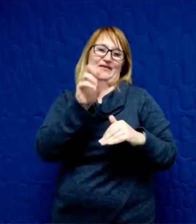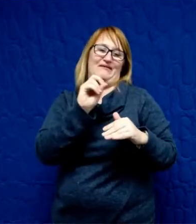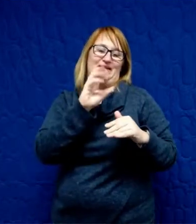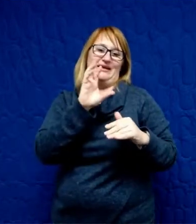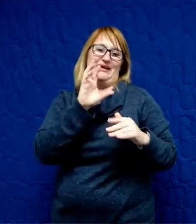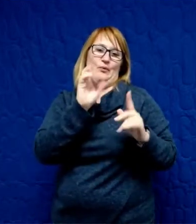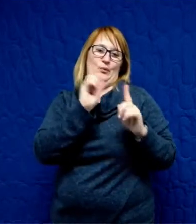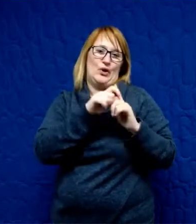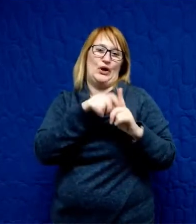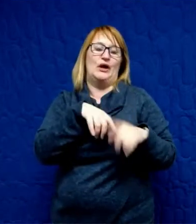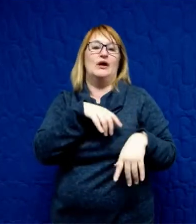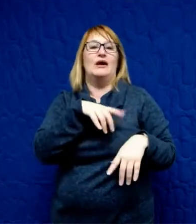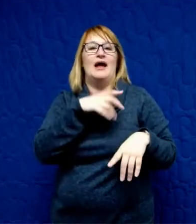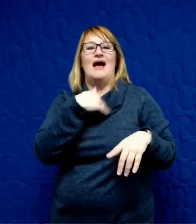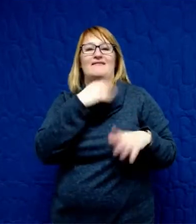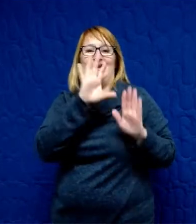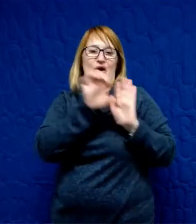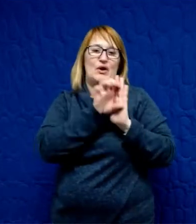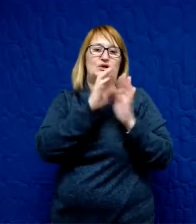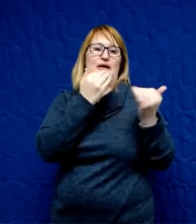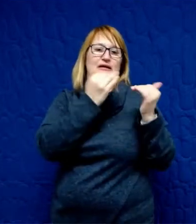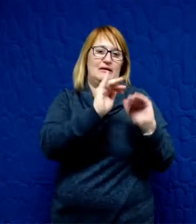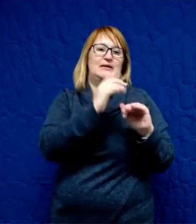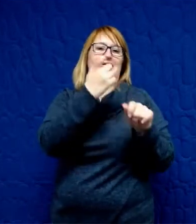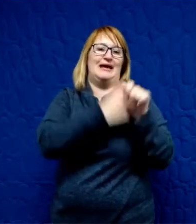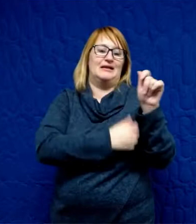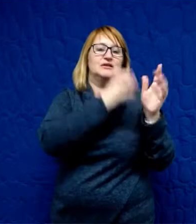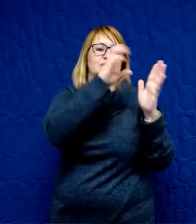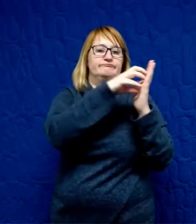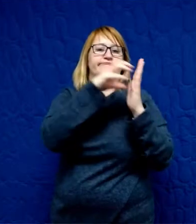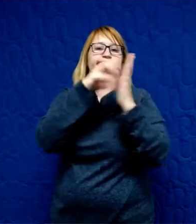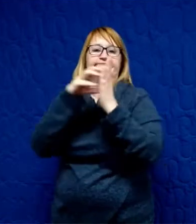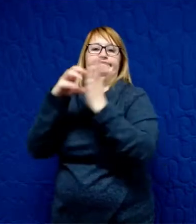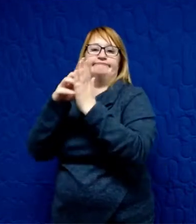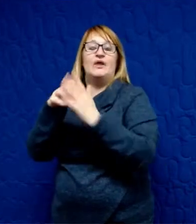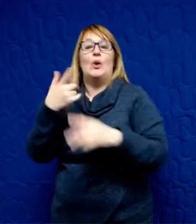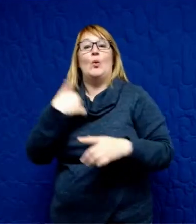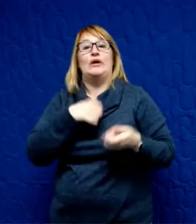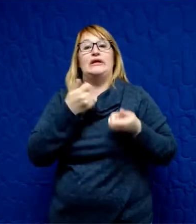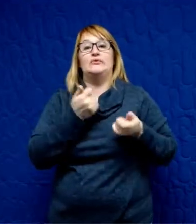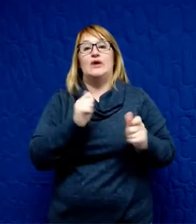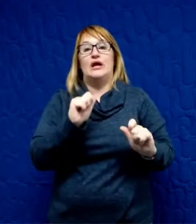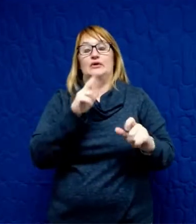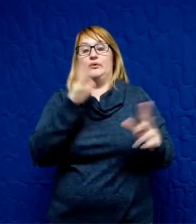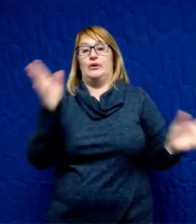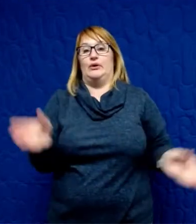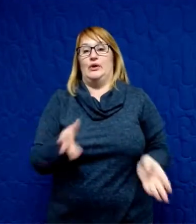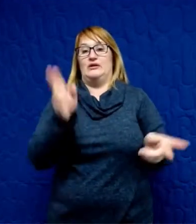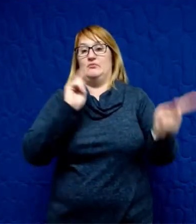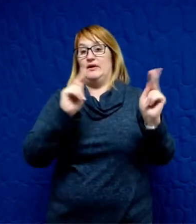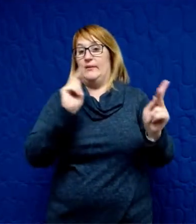character limits for each section and so we try to encourage folks to be as